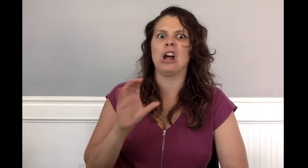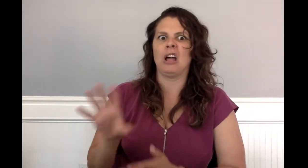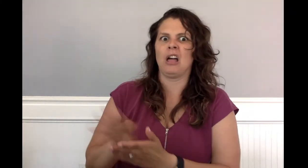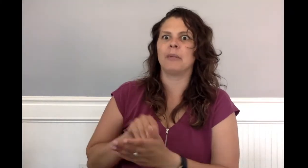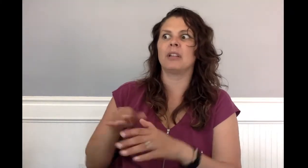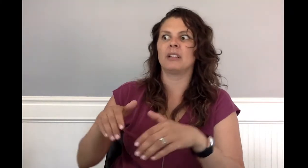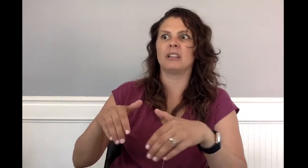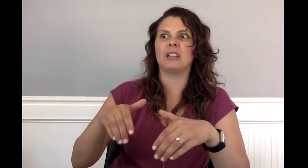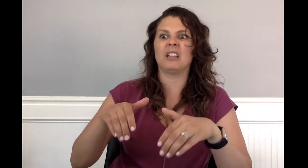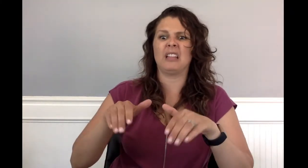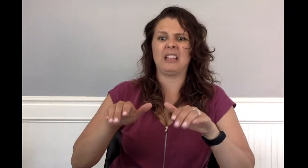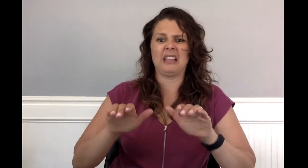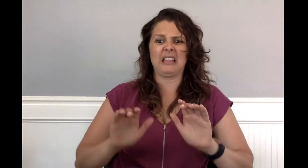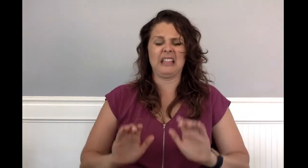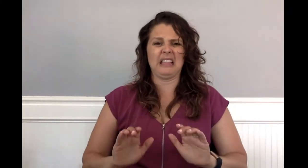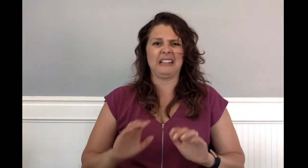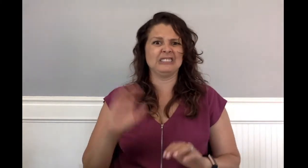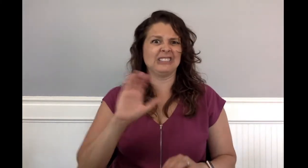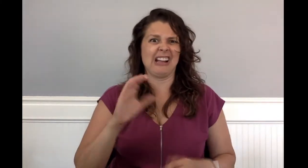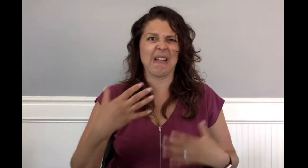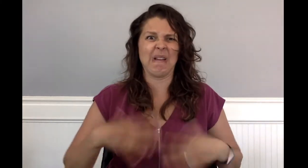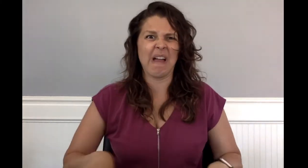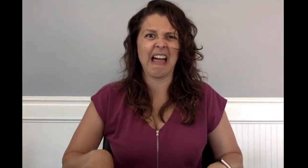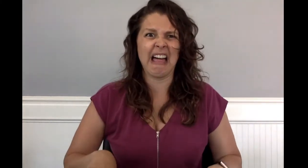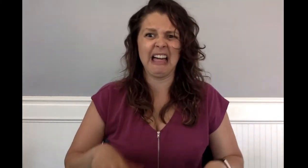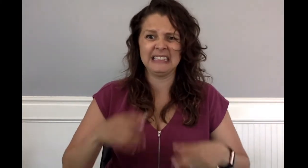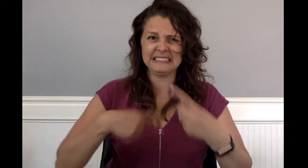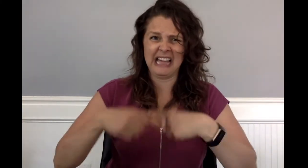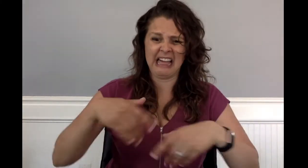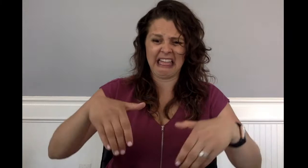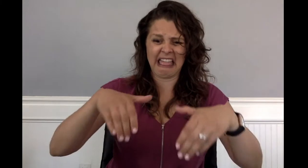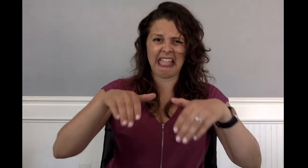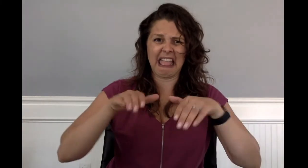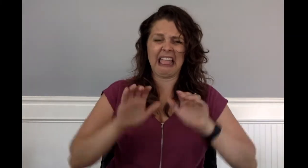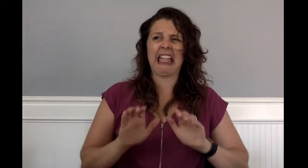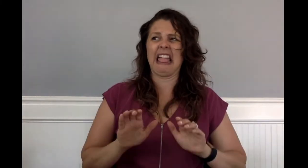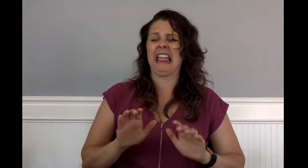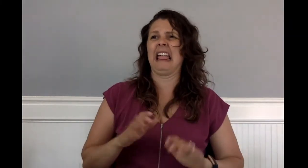Charlie couldn’t help signing it even though he didn’t want to.